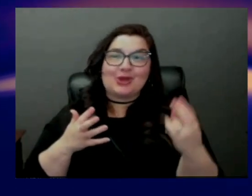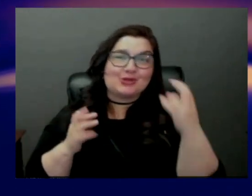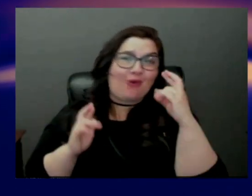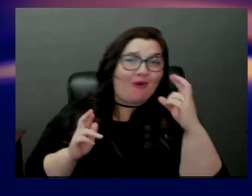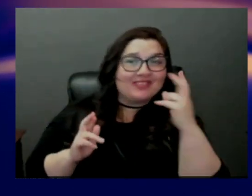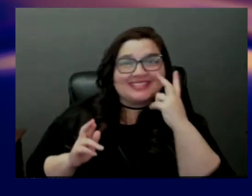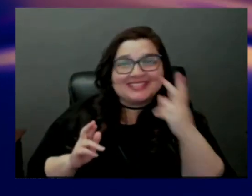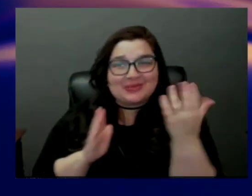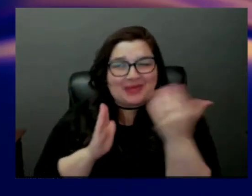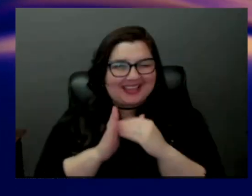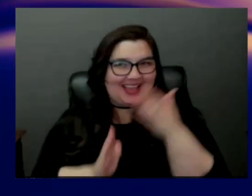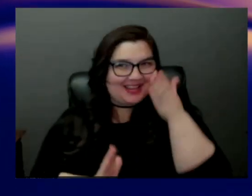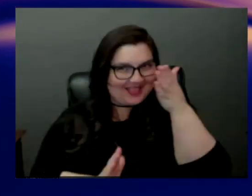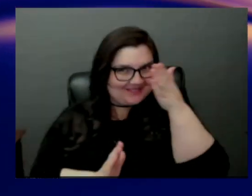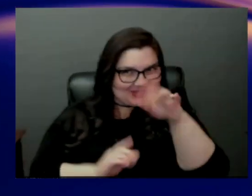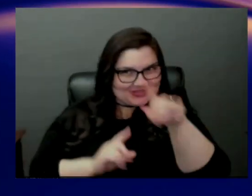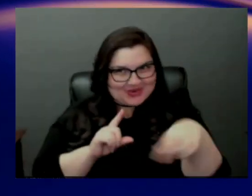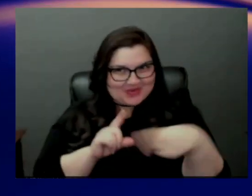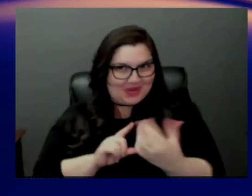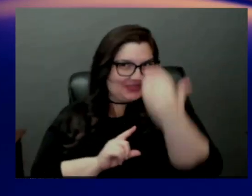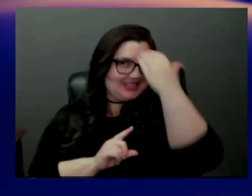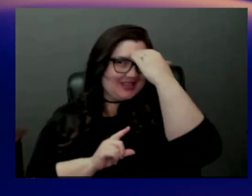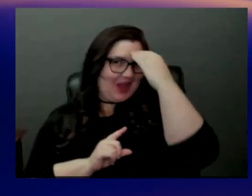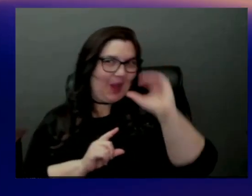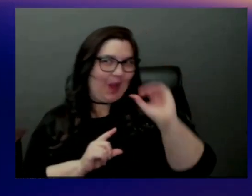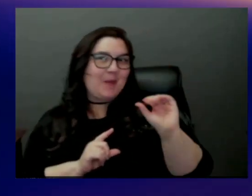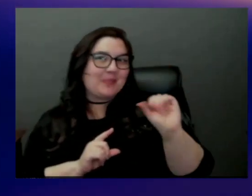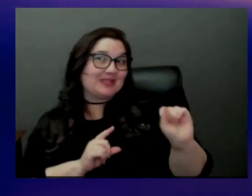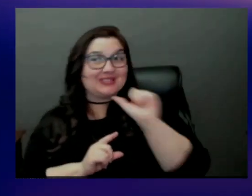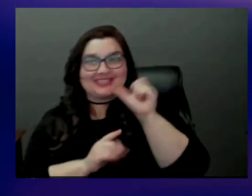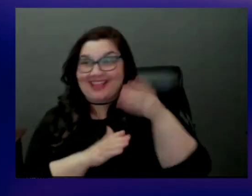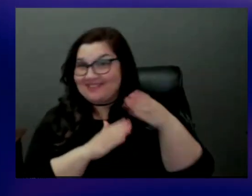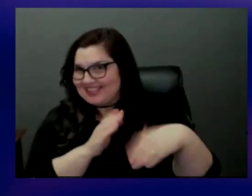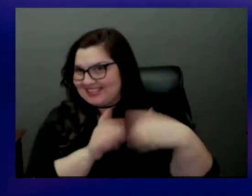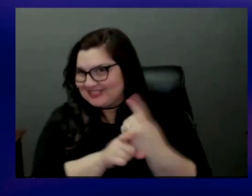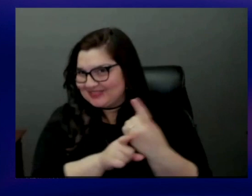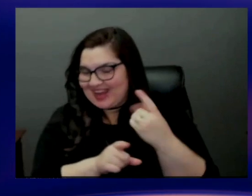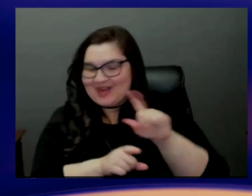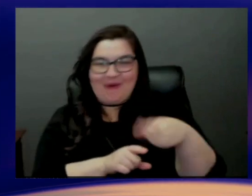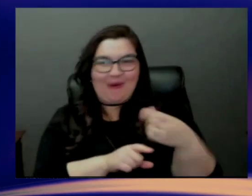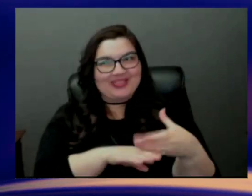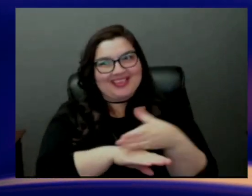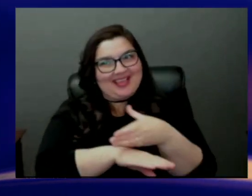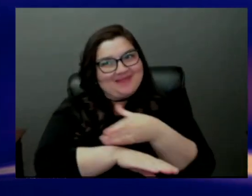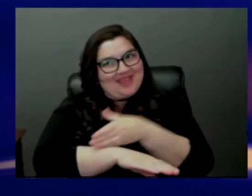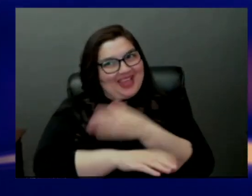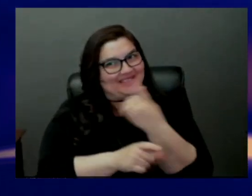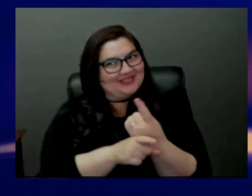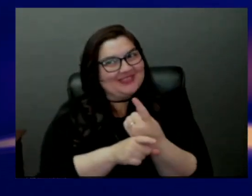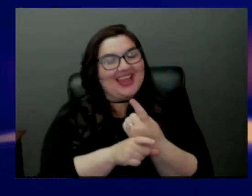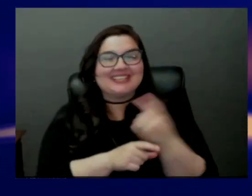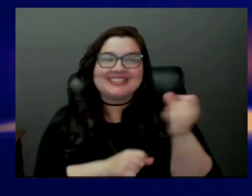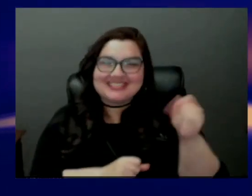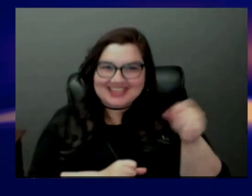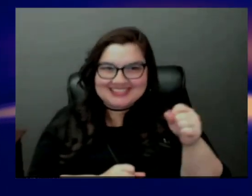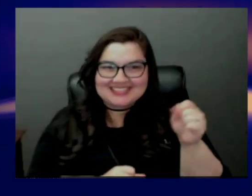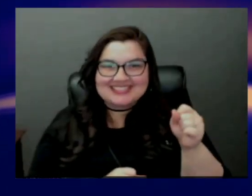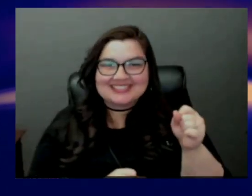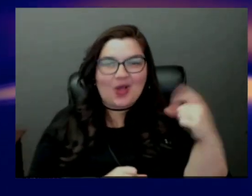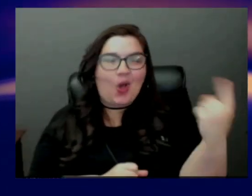when we know that OpenSearch isn't finished, right. It's only gonna get better in the future. So we day one. It's always day one, exactly, right.